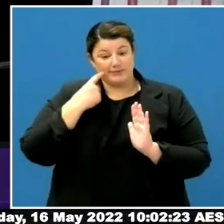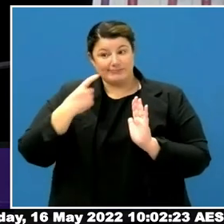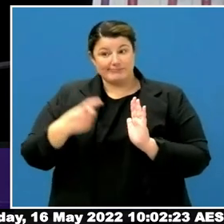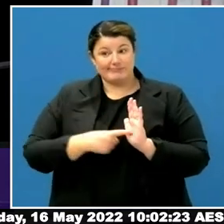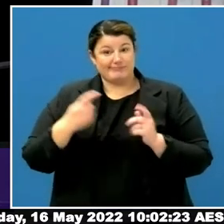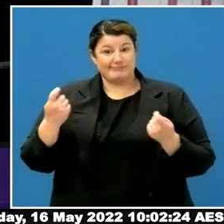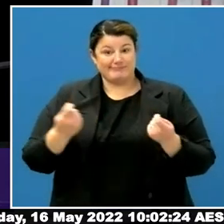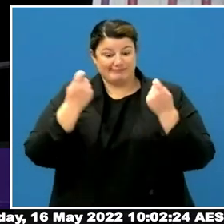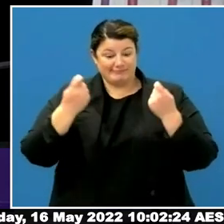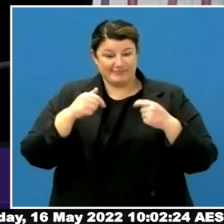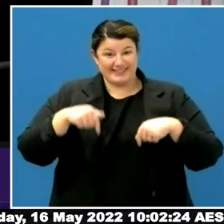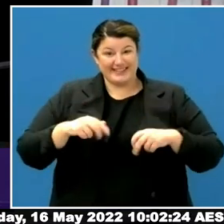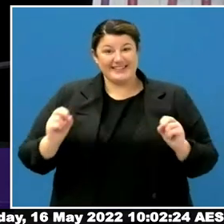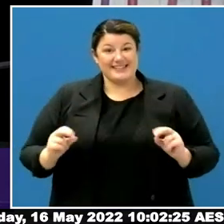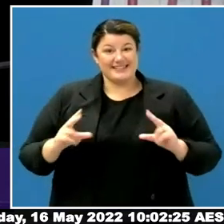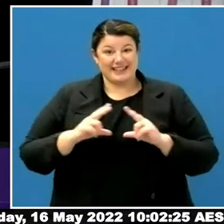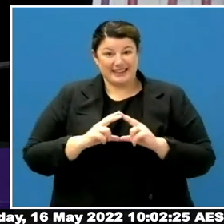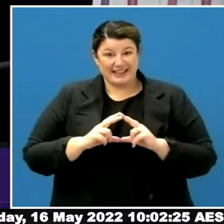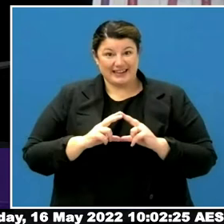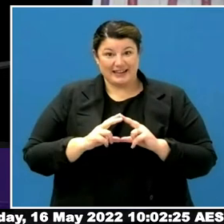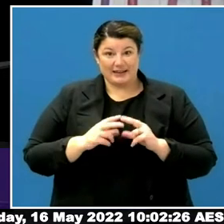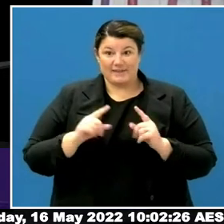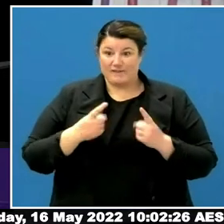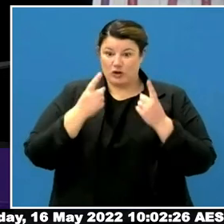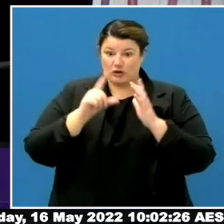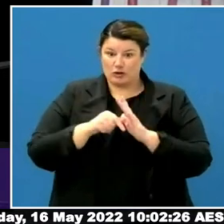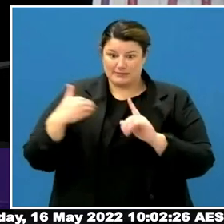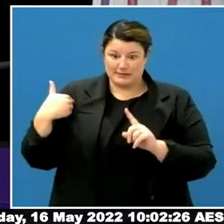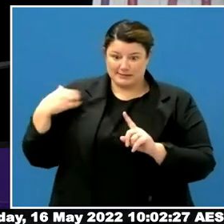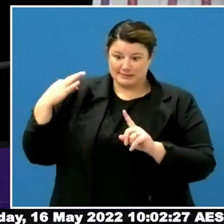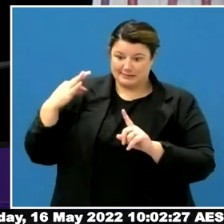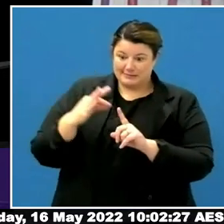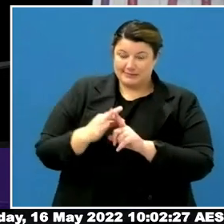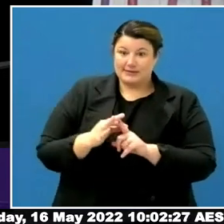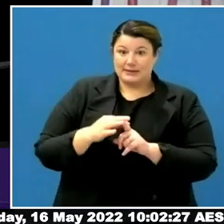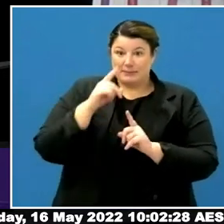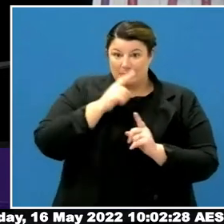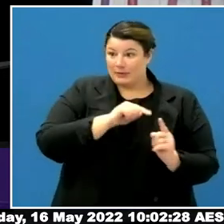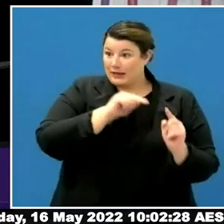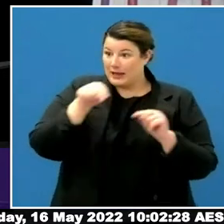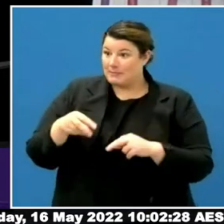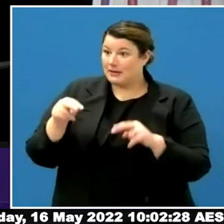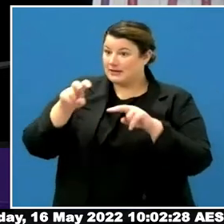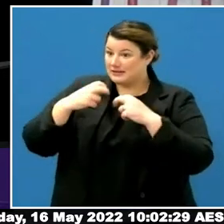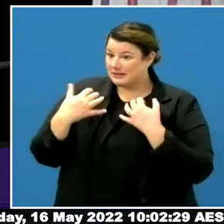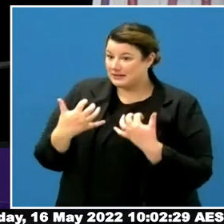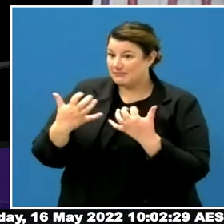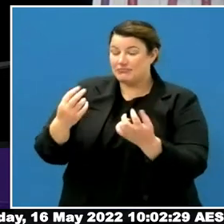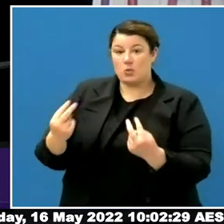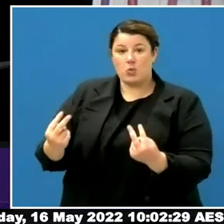Sydney is actually open to members of the public, and I welcome everybody who has come to the hearing today.